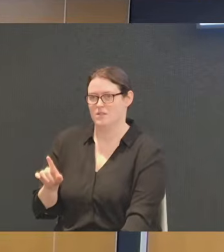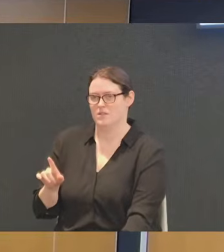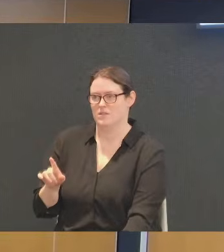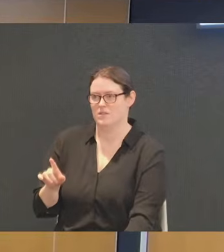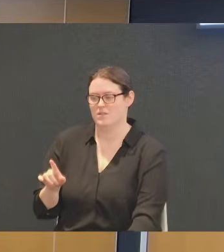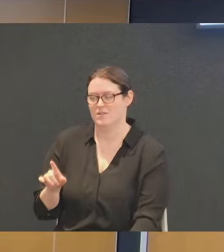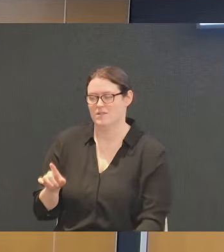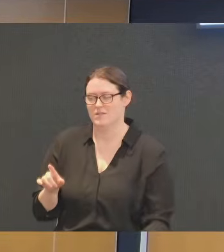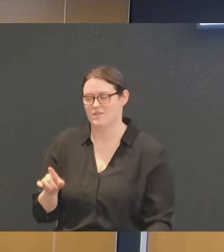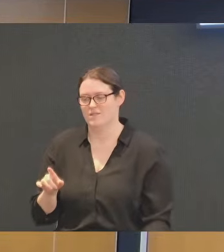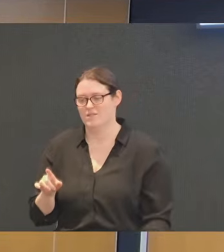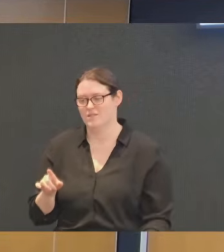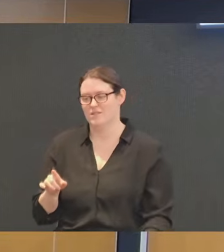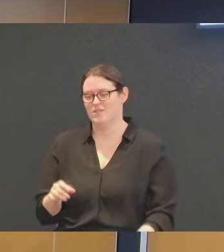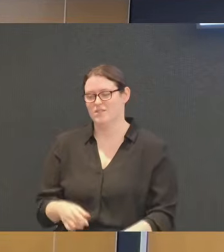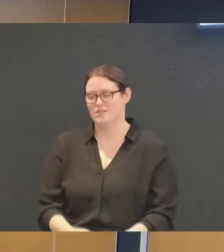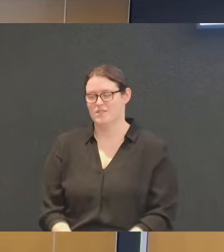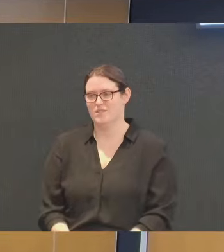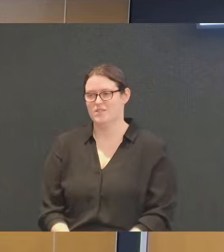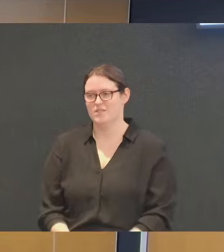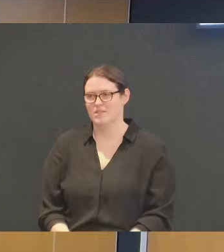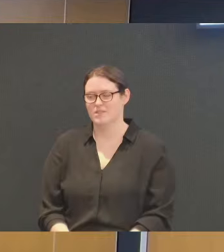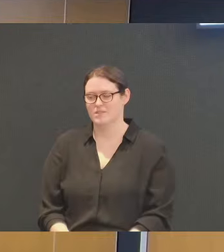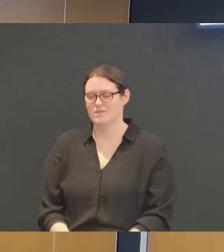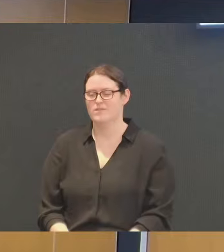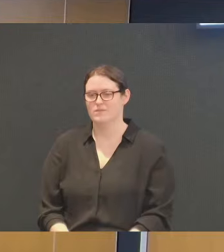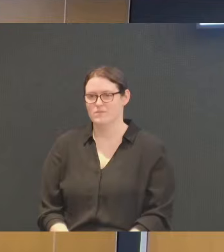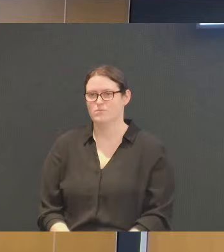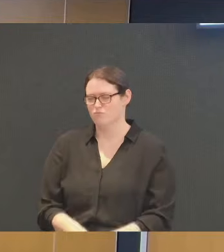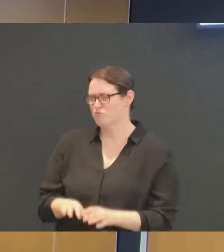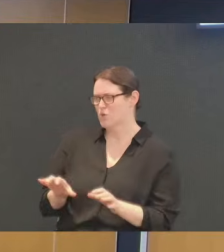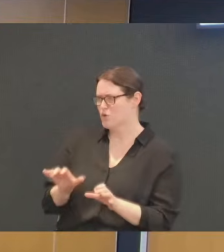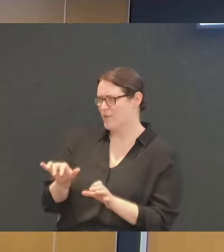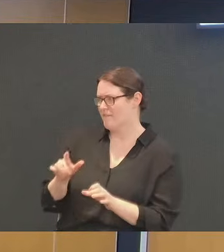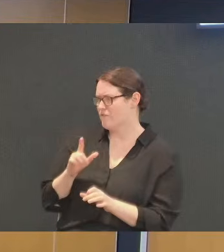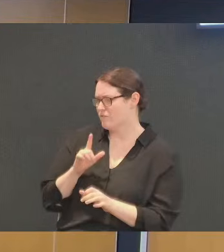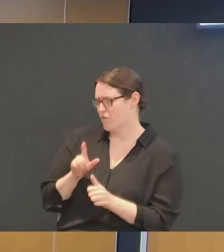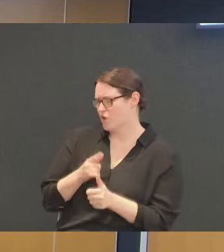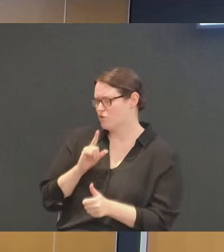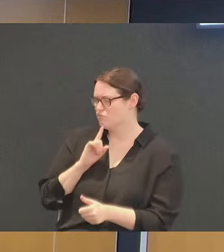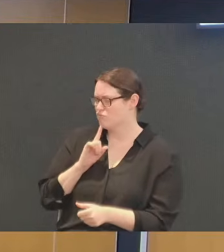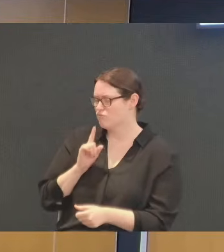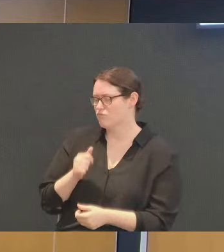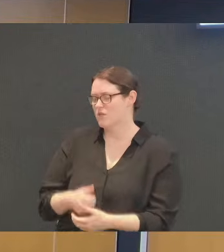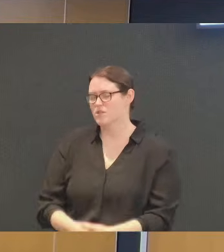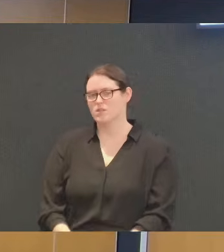why don't you do that? Okay, sure. Happy to do that, Commissioners. Got a big agenda tonight. So,